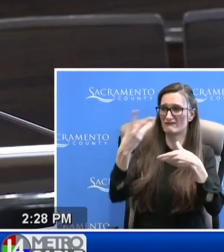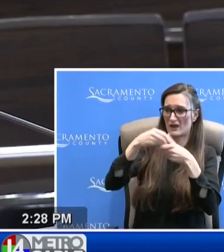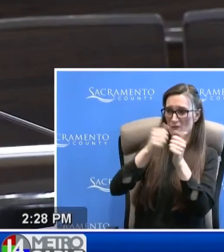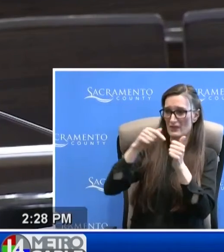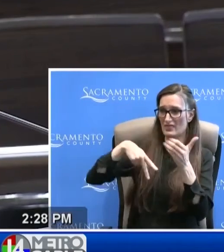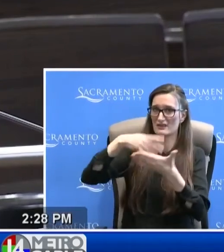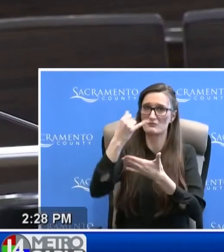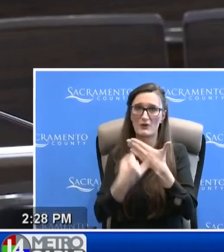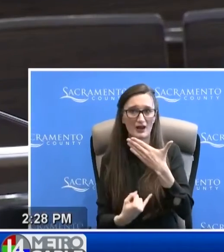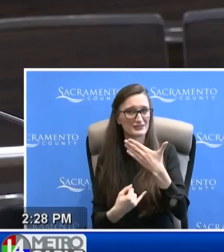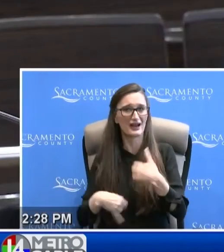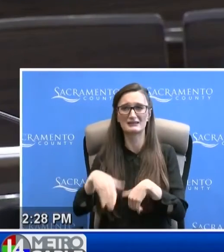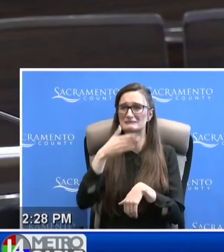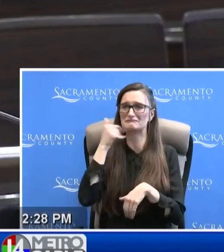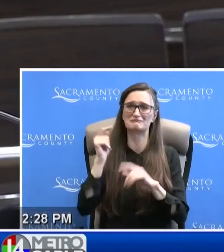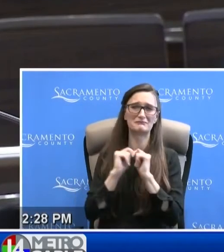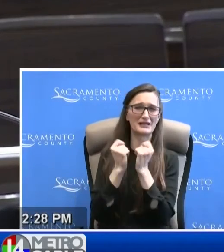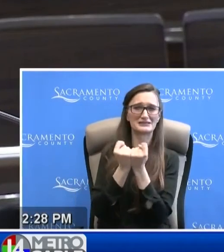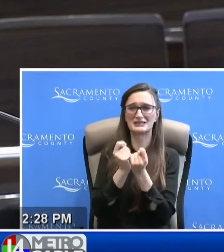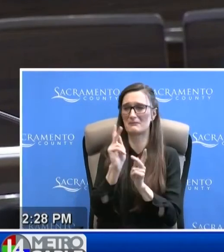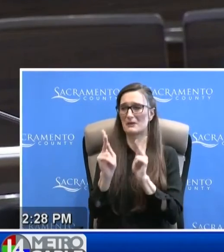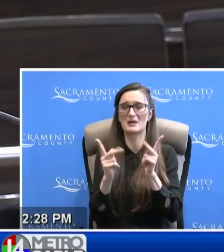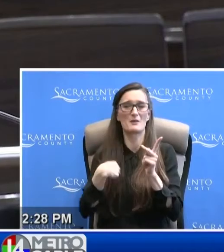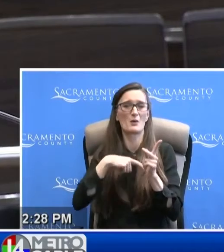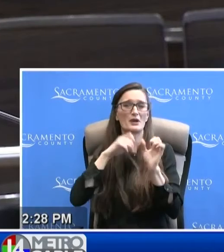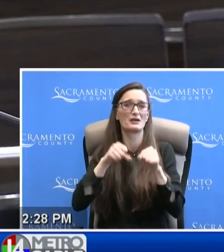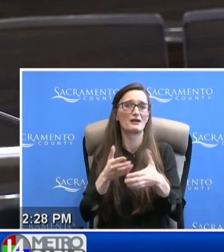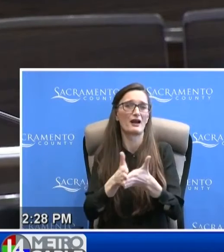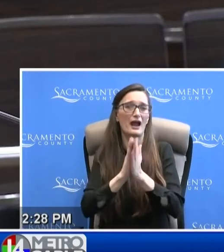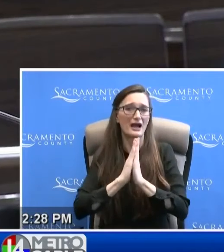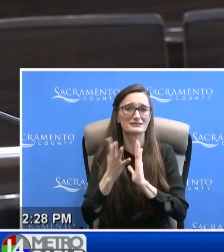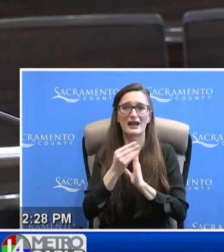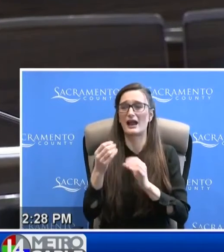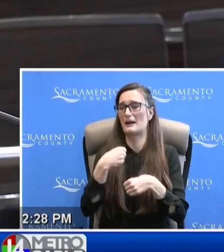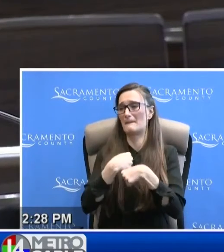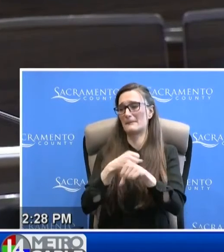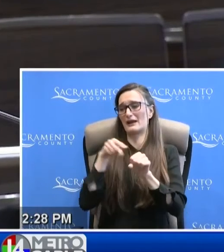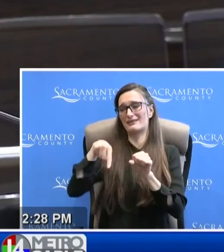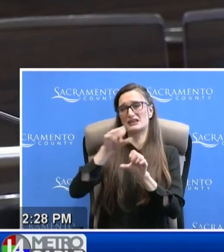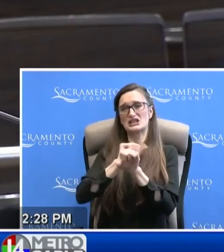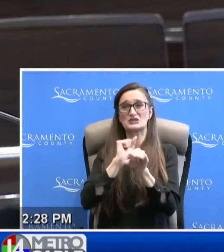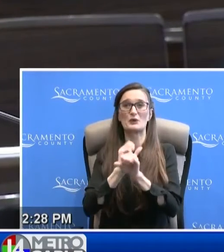team of individuals we could have asked for and for making the work on this project look easier than it really was.